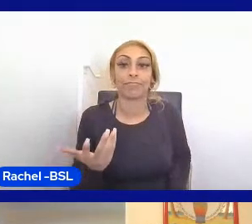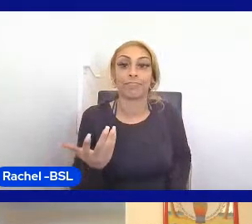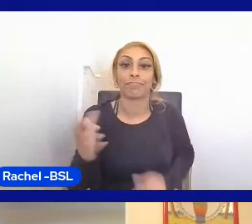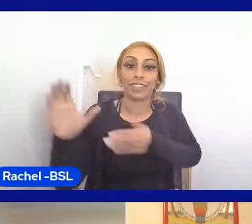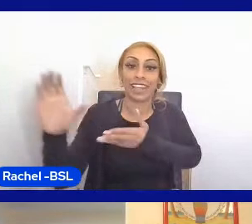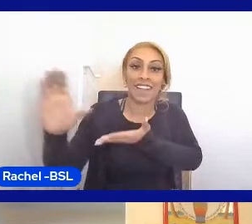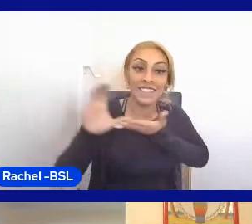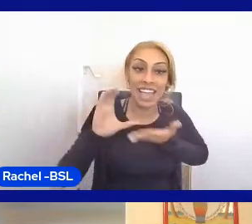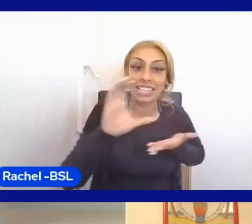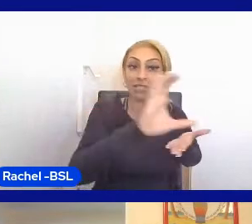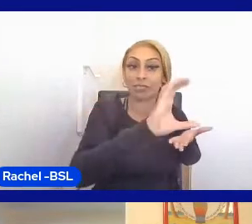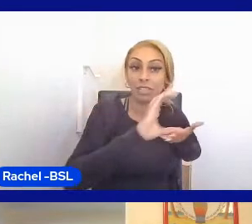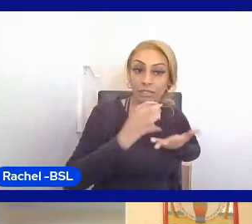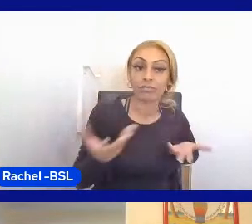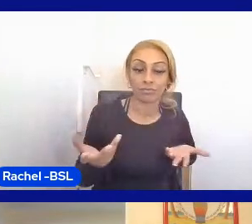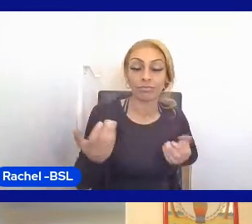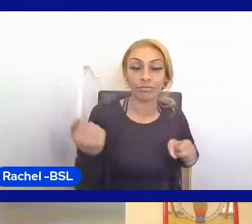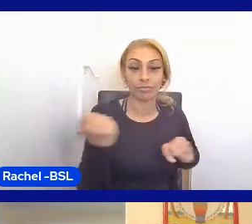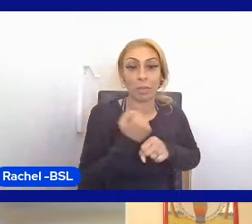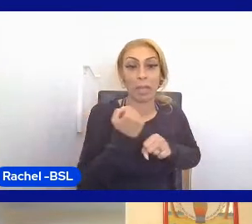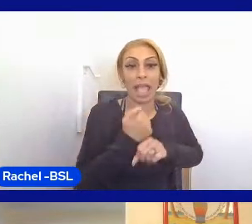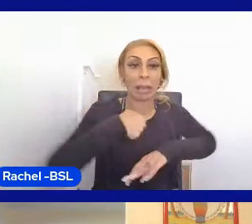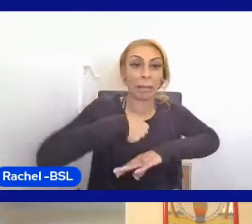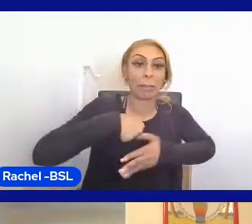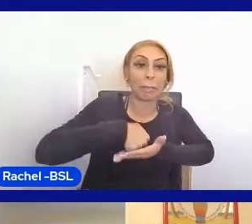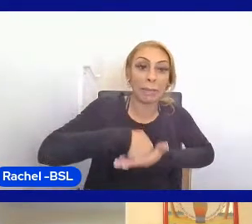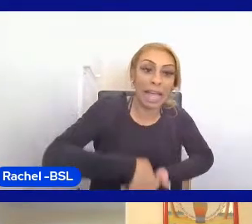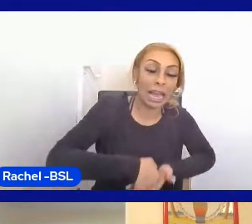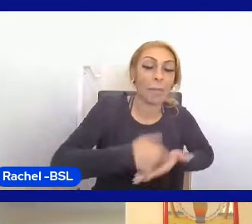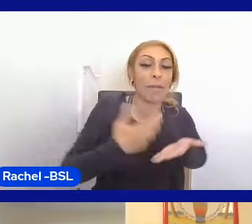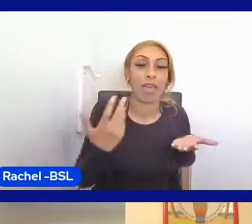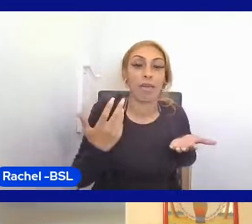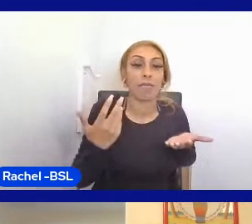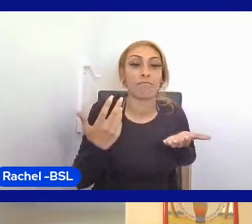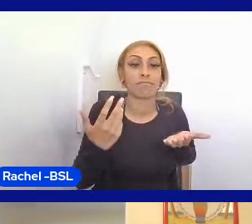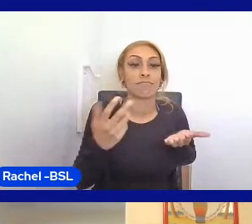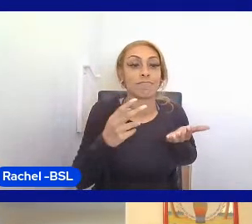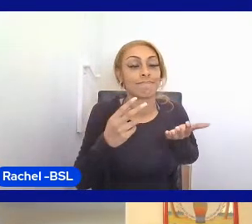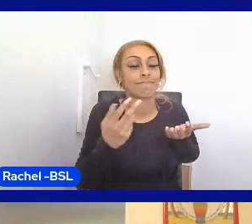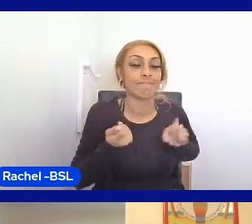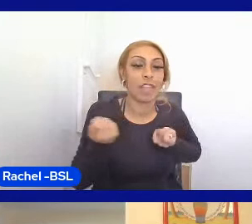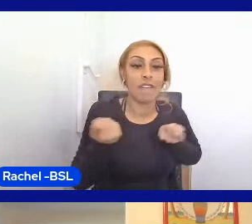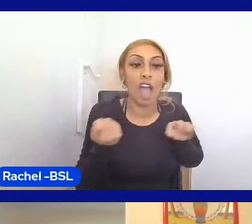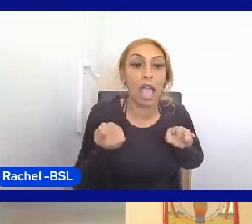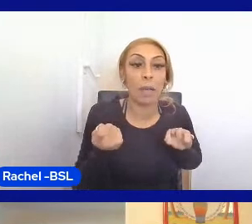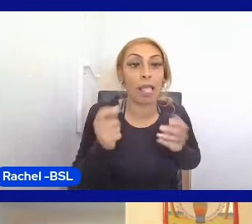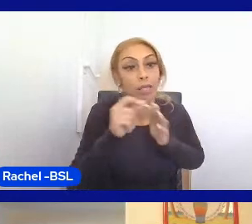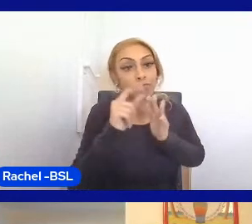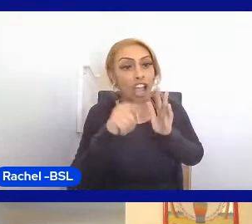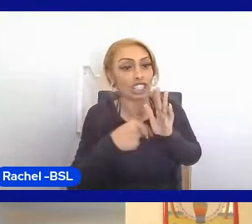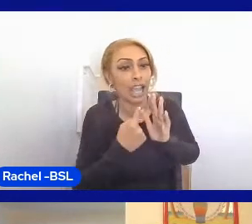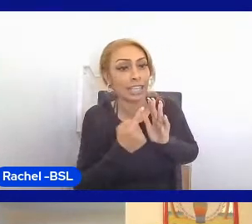Because as you know, all of these investments are made on the basis of producing some sort of minimum viable project.